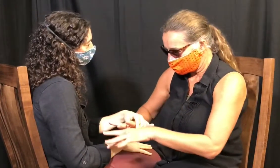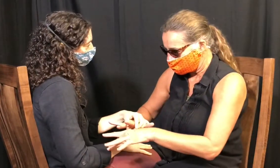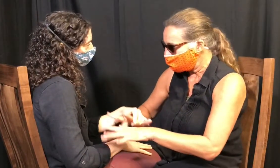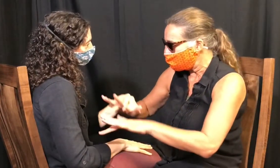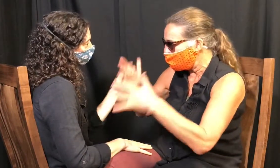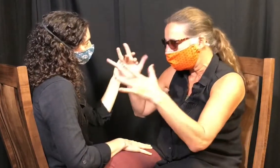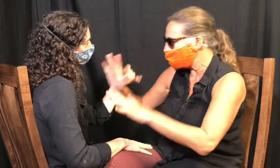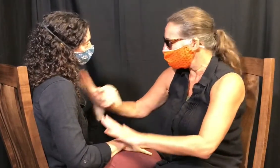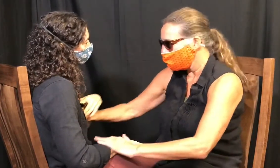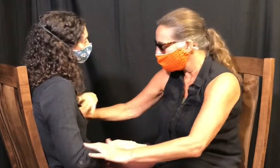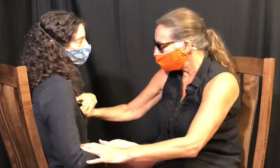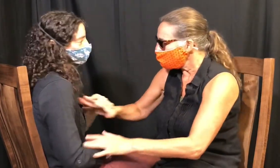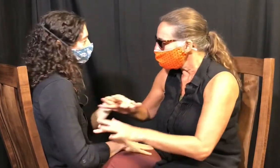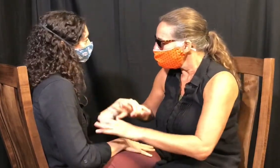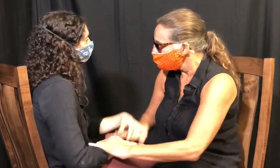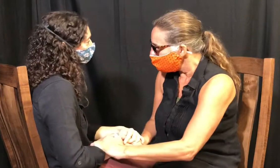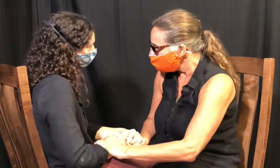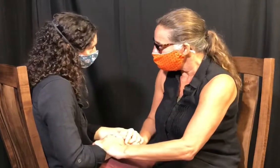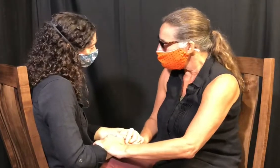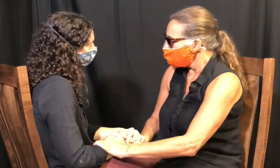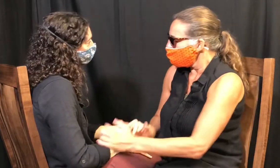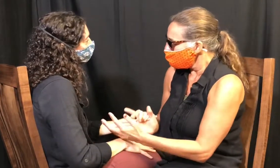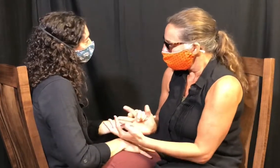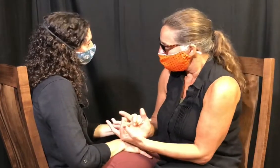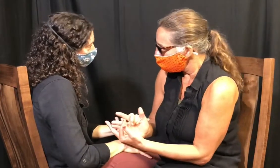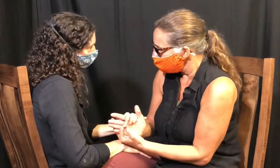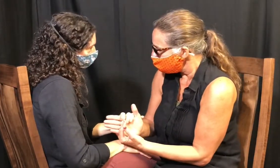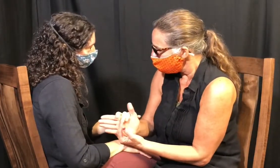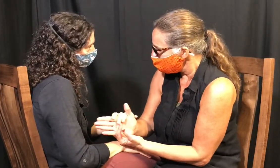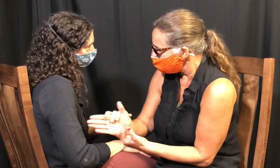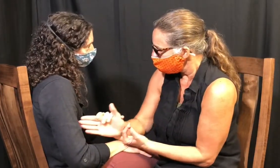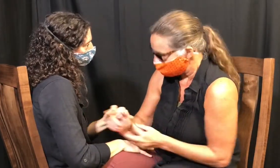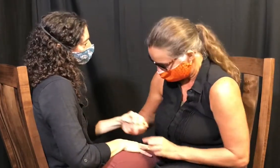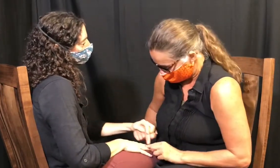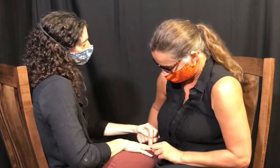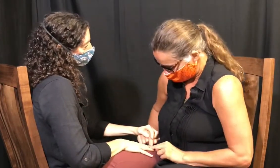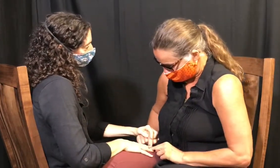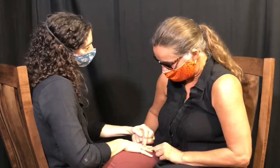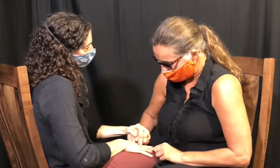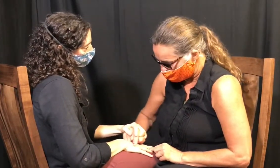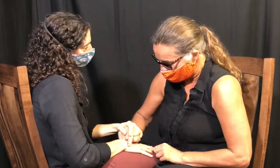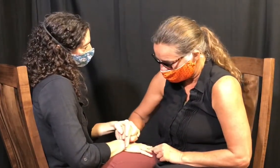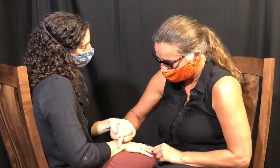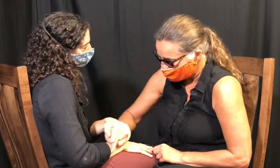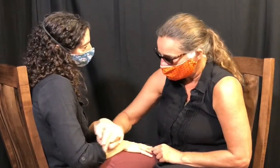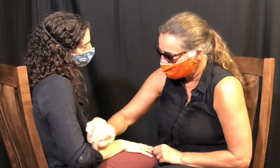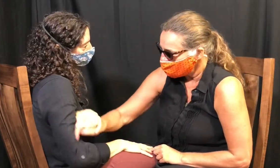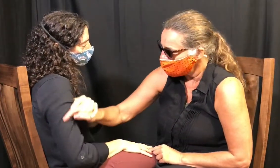or auditory explanations, where they find many missing pieces. Incorporating light, tactile aspects here and there doesn't work either.